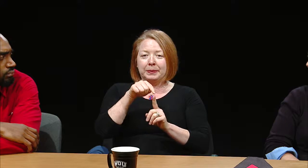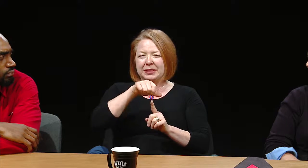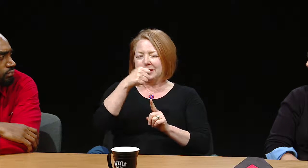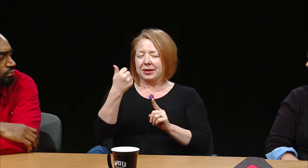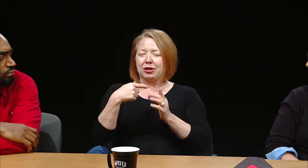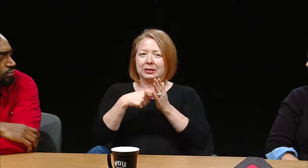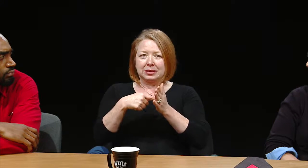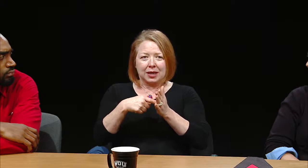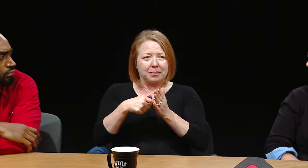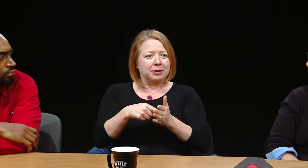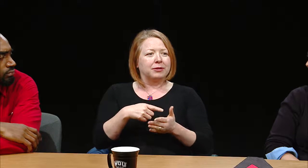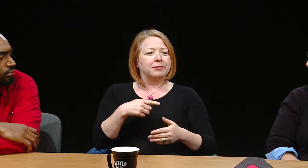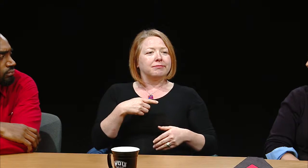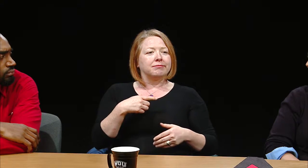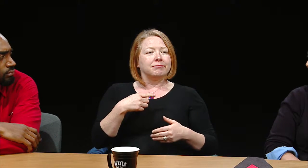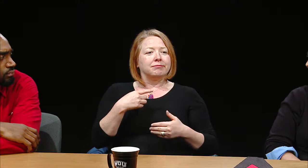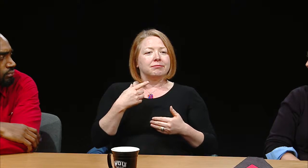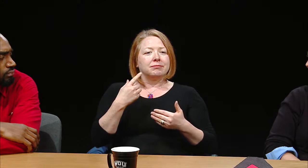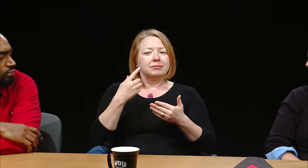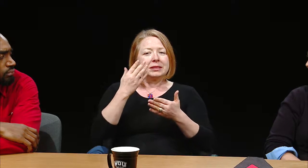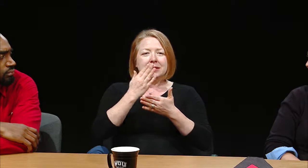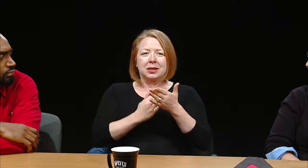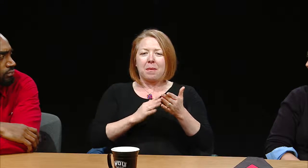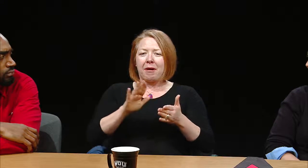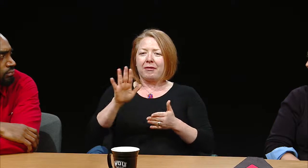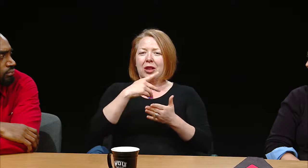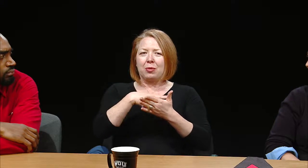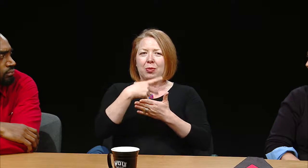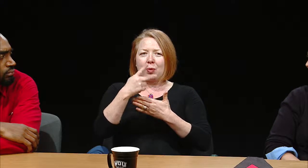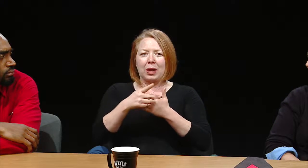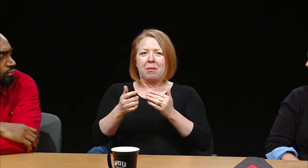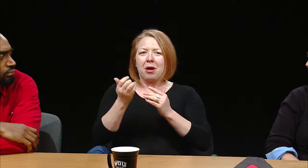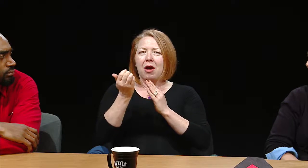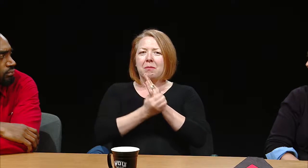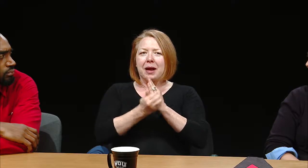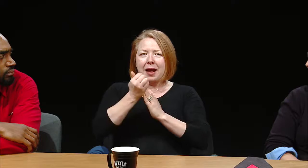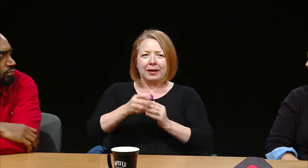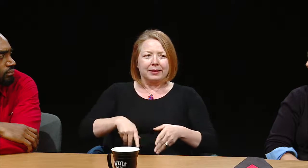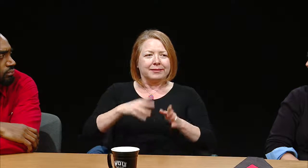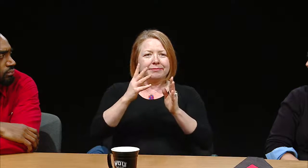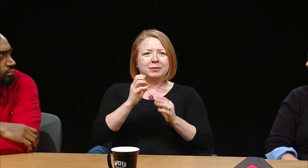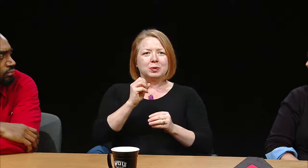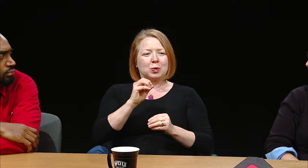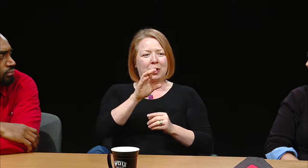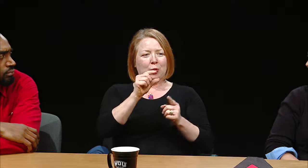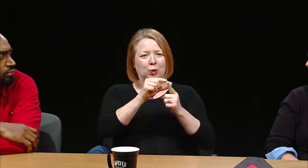So there was a set of rules and guidelines that I needed to follow, and from that,